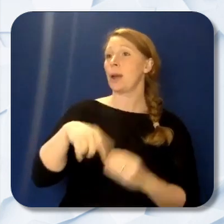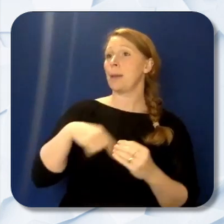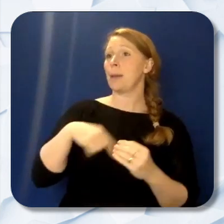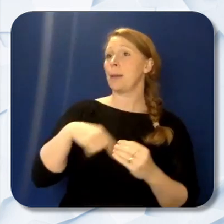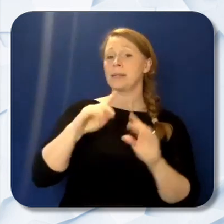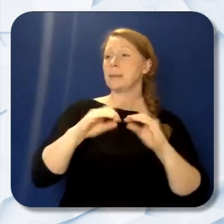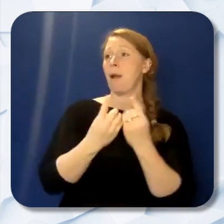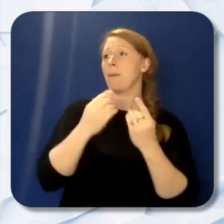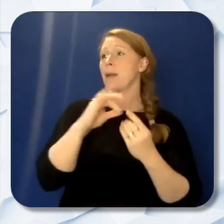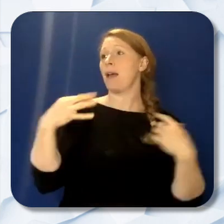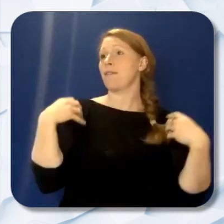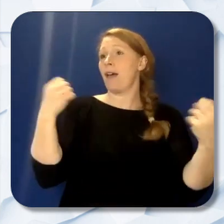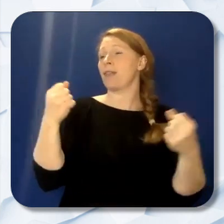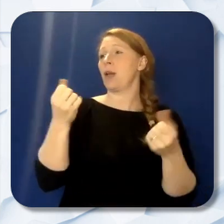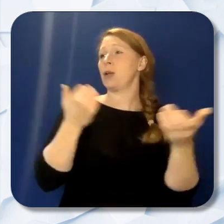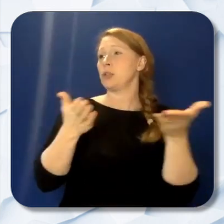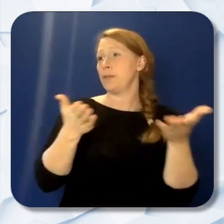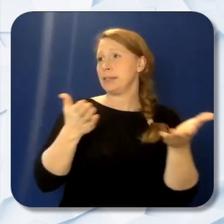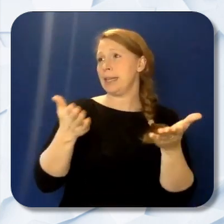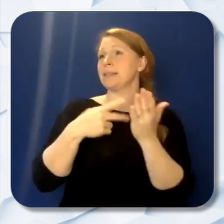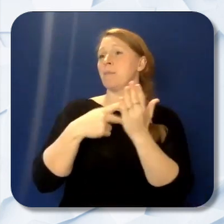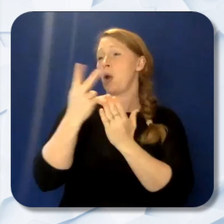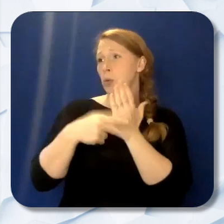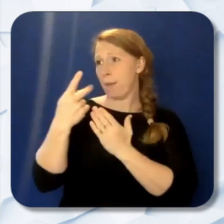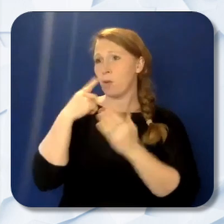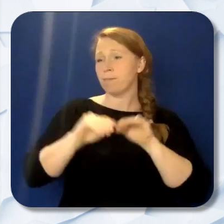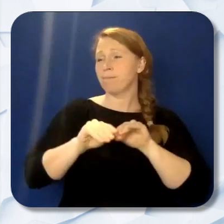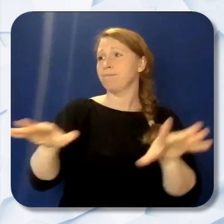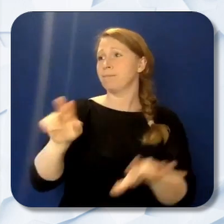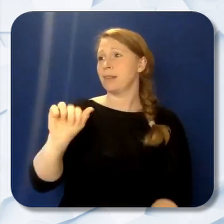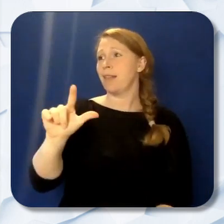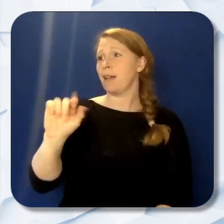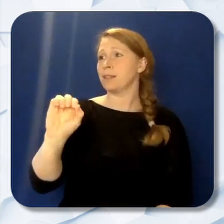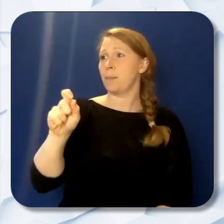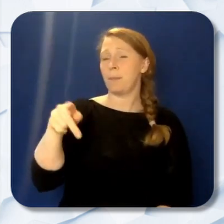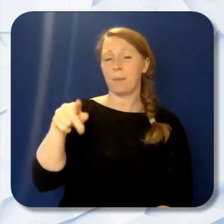Care Services and Oxford distribution program. Um and I’m going to share the um in